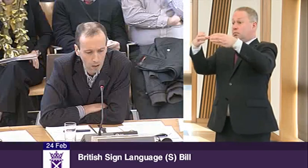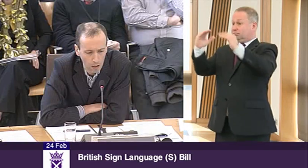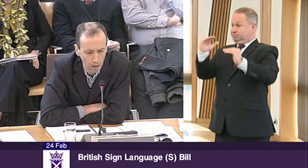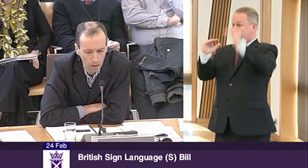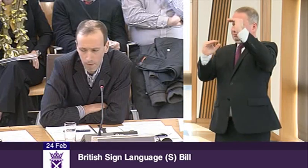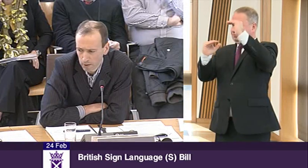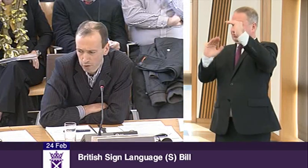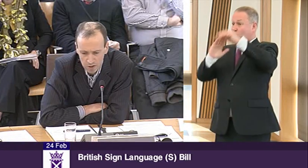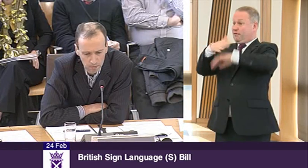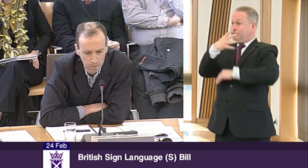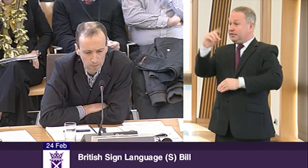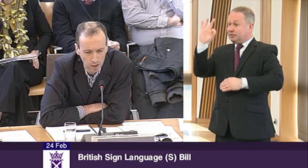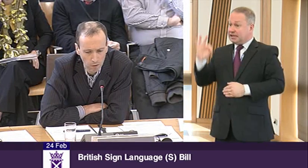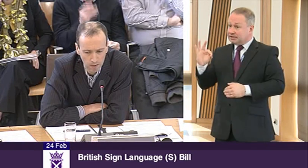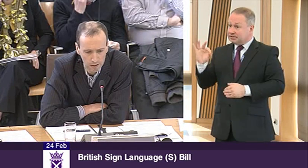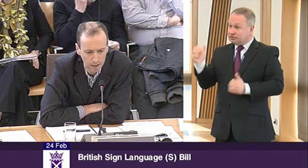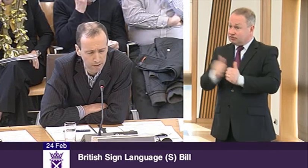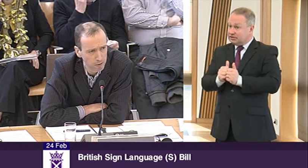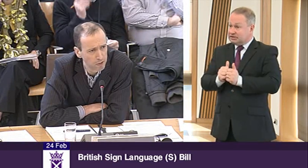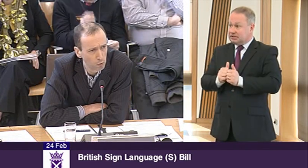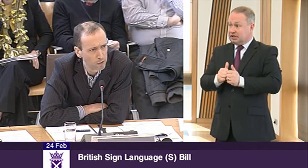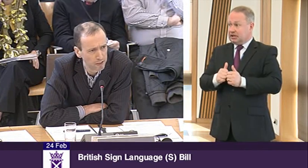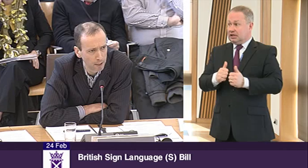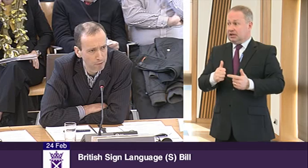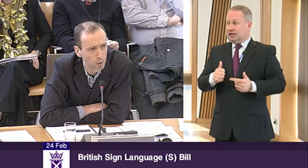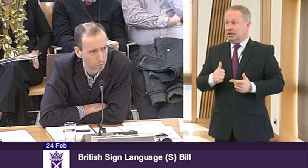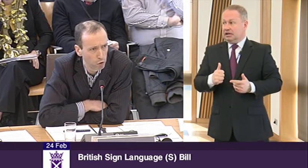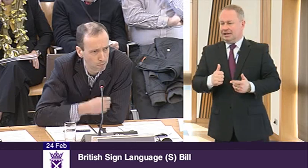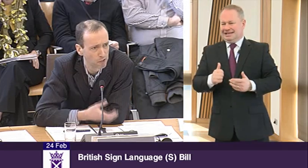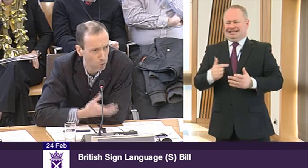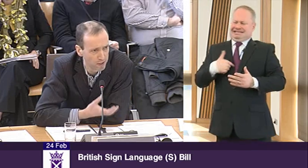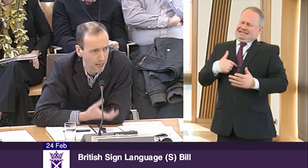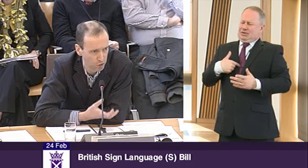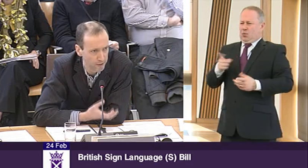Robert Nicol: Others can speak for themselves. Clearly, we would need to know the exact remit